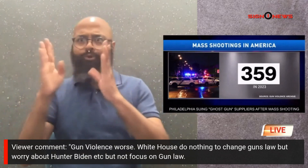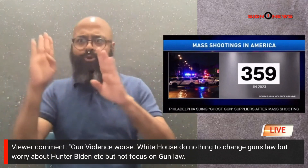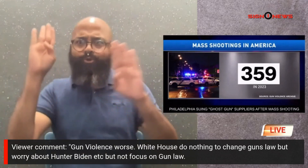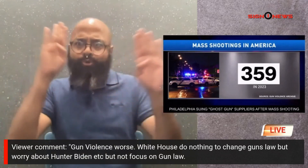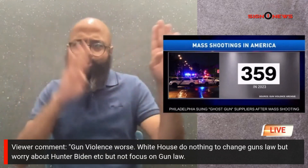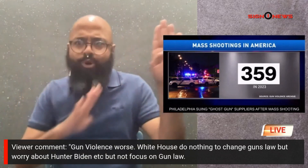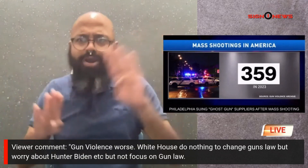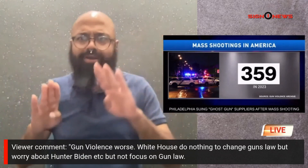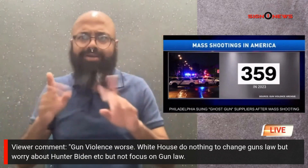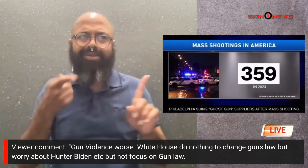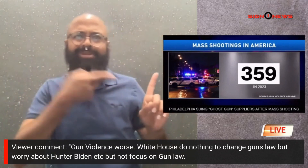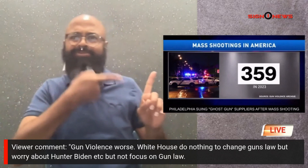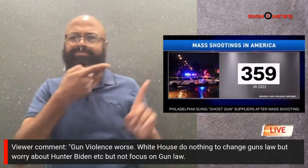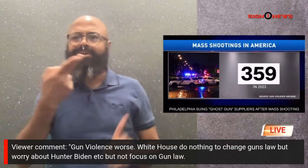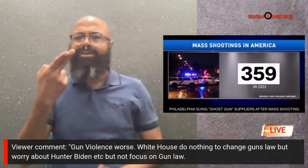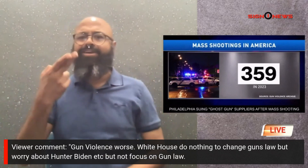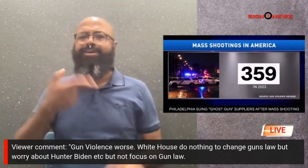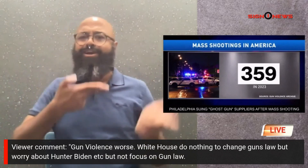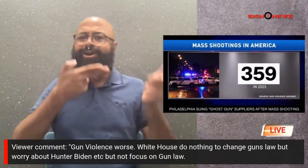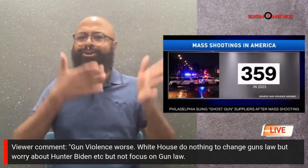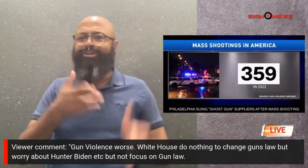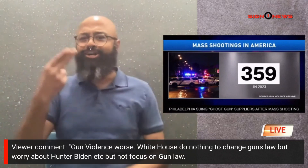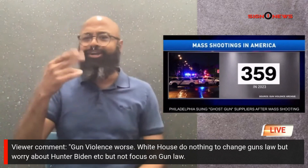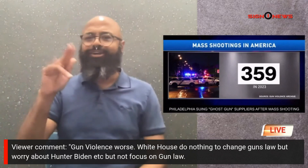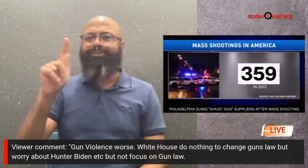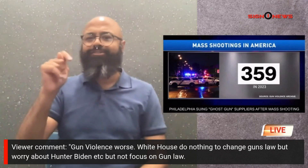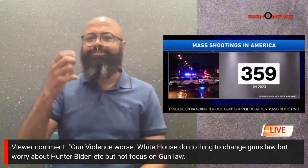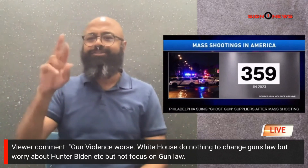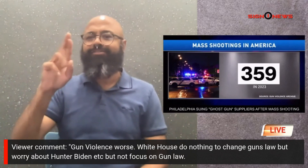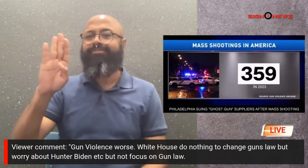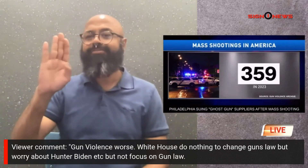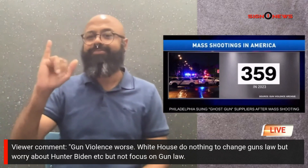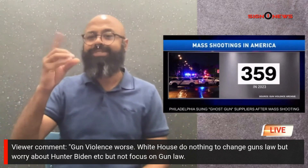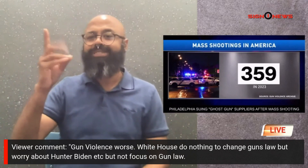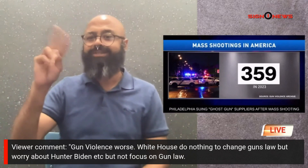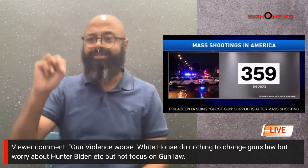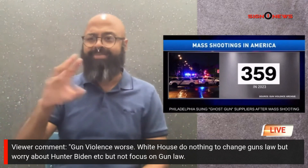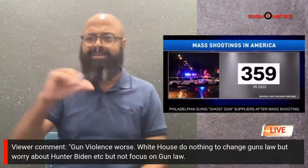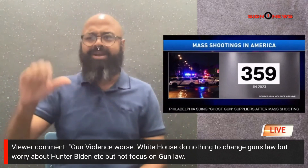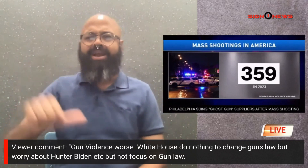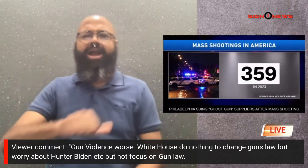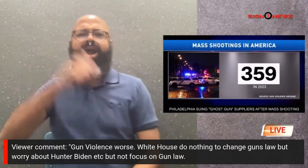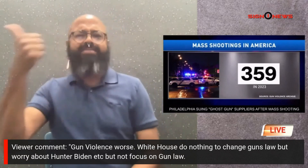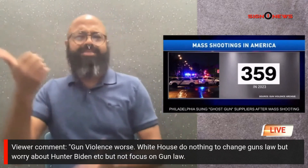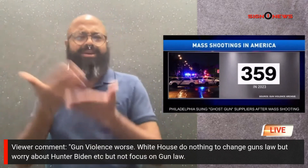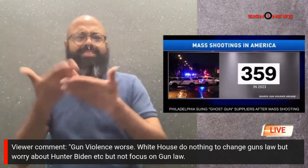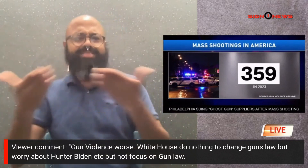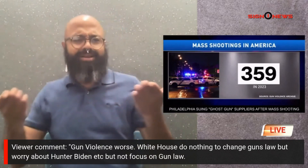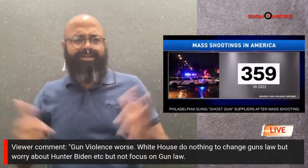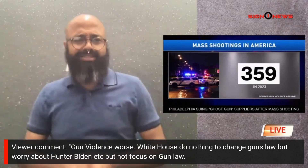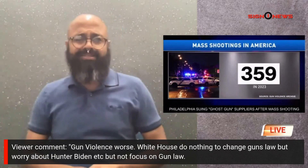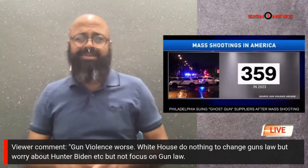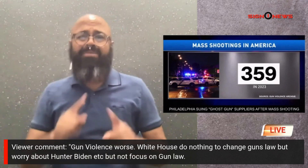They are more worried about Hunter Biden and other things, but not focusing on gun laws.